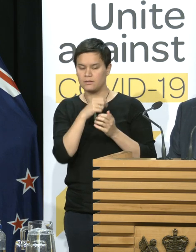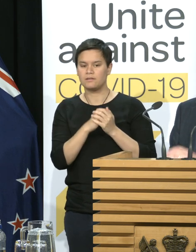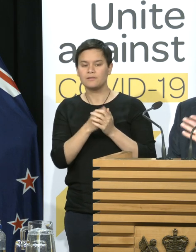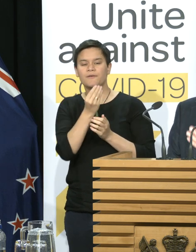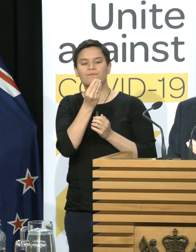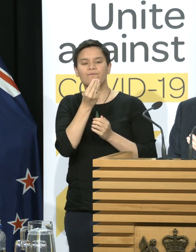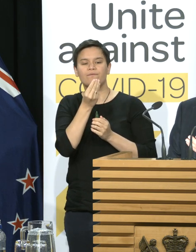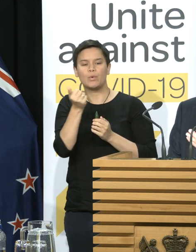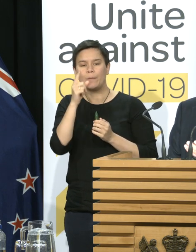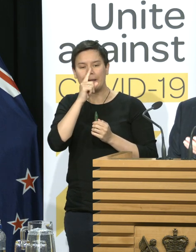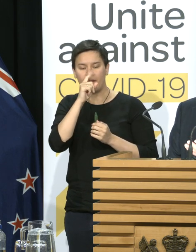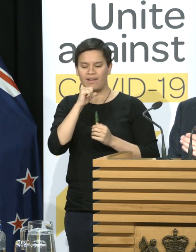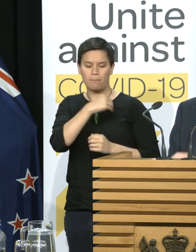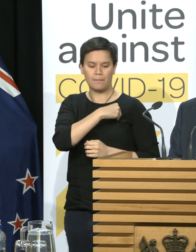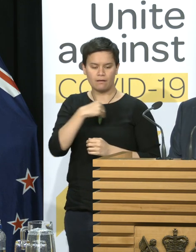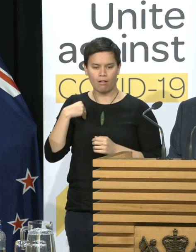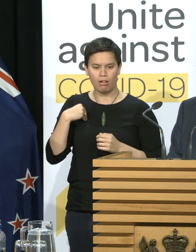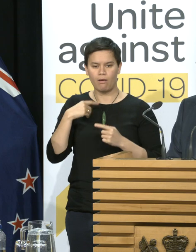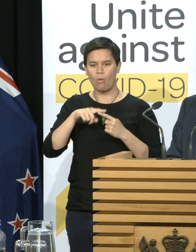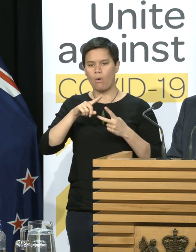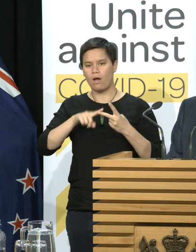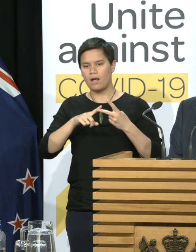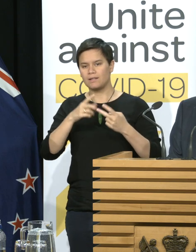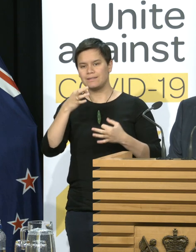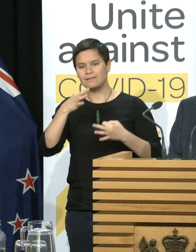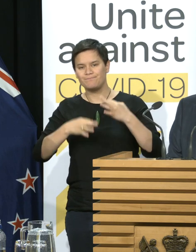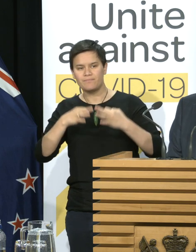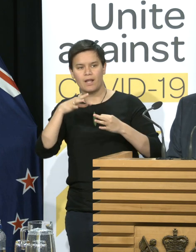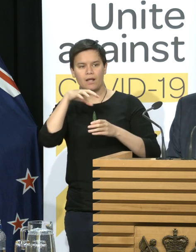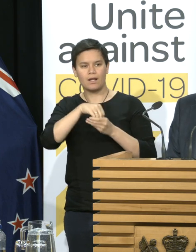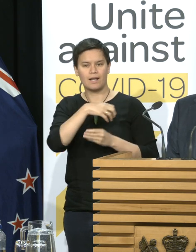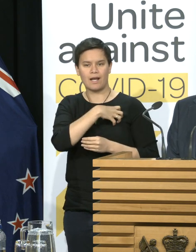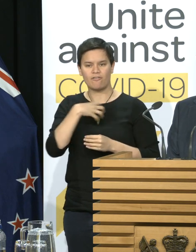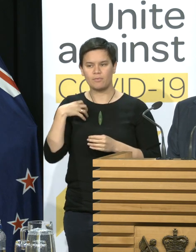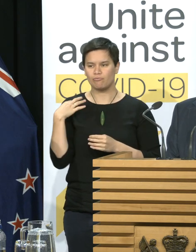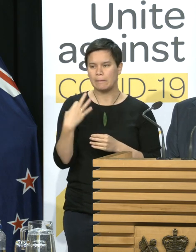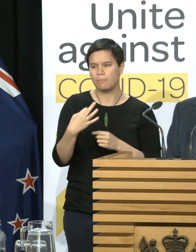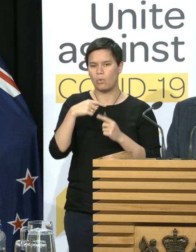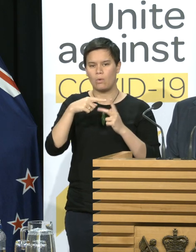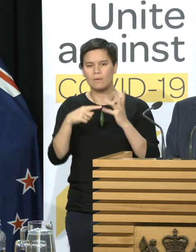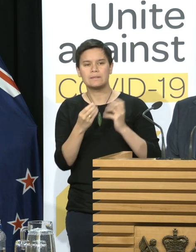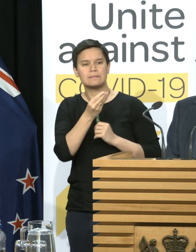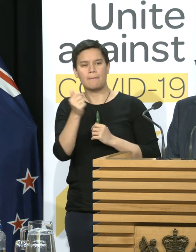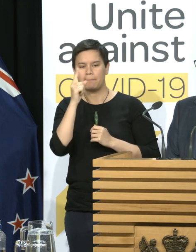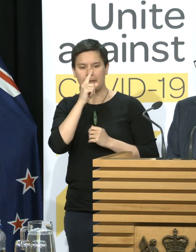Diplomats, yes, they are encouraged to self-isolate. They don't have to, but they can use managed isolation. Yeah?